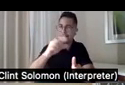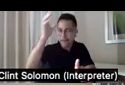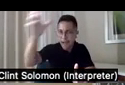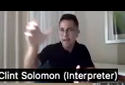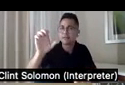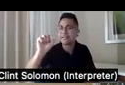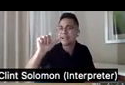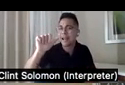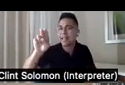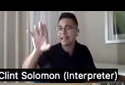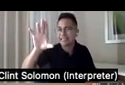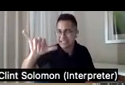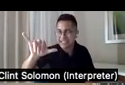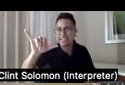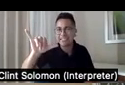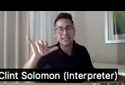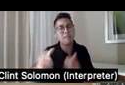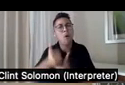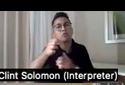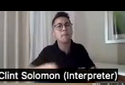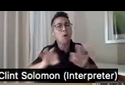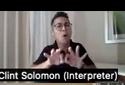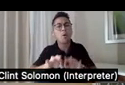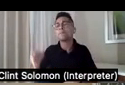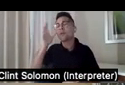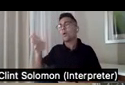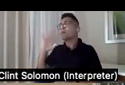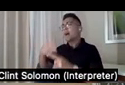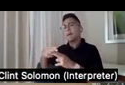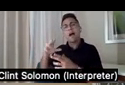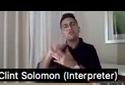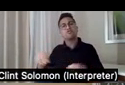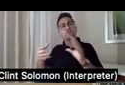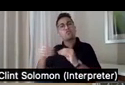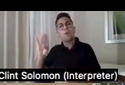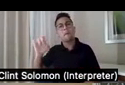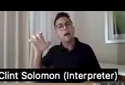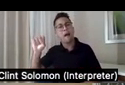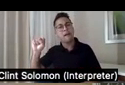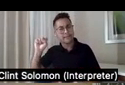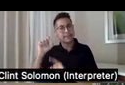so let's talk story boxes which i've drifted into a little bit already story boxes as i